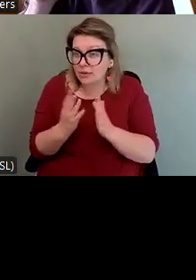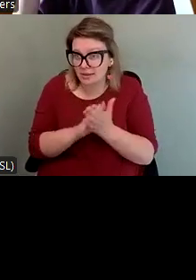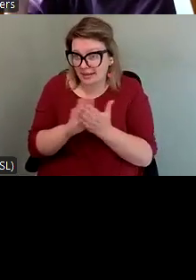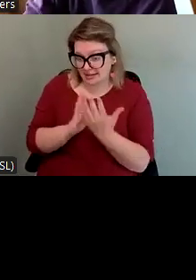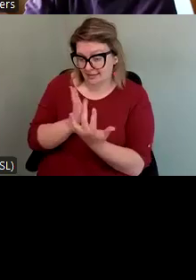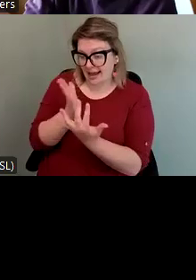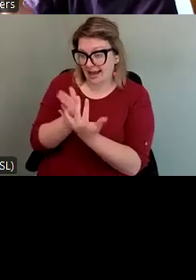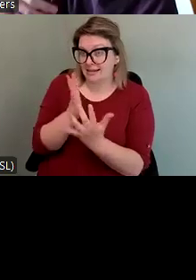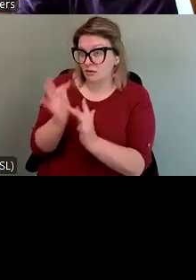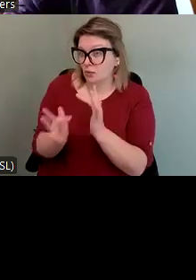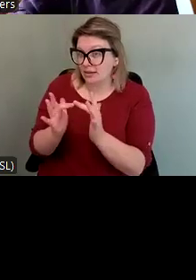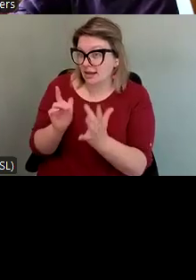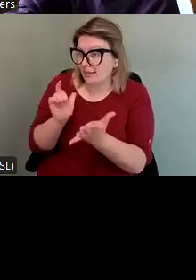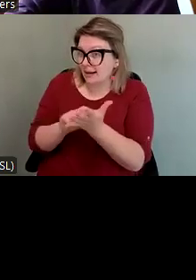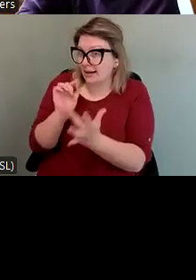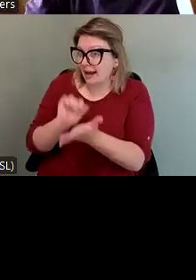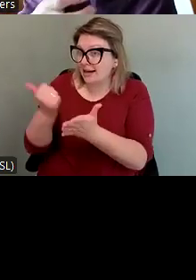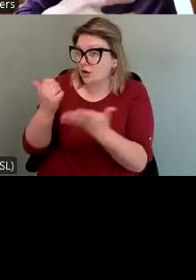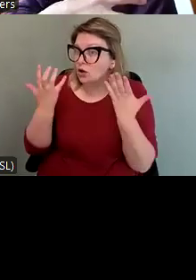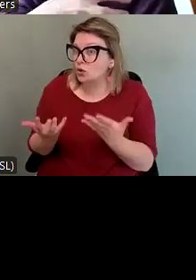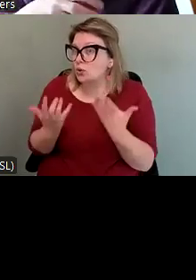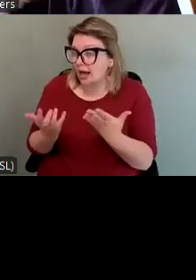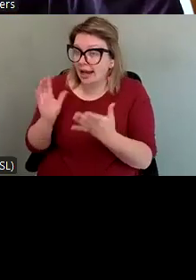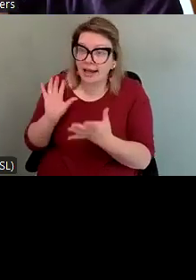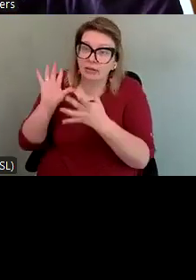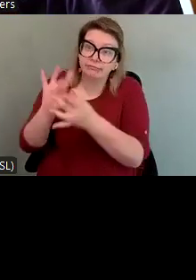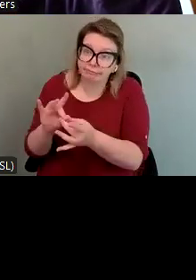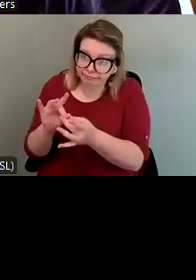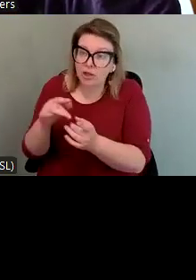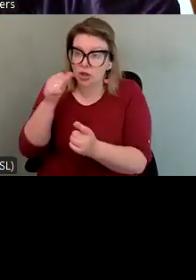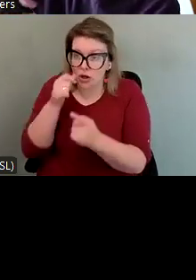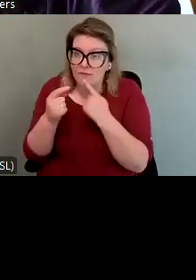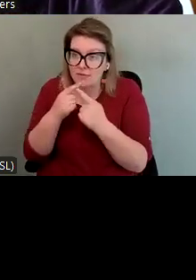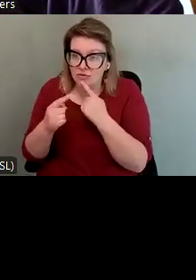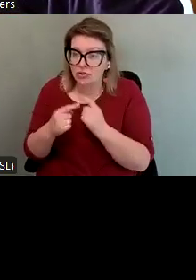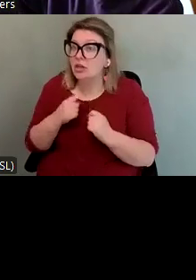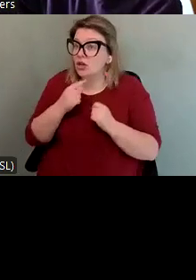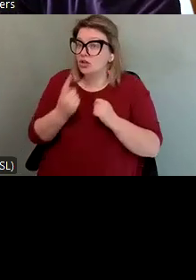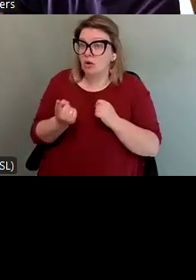clicks the ad, it's put that person into the pot. If they come back tomorrow, it's reset again.